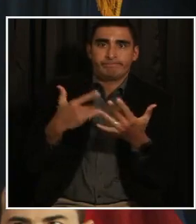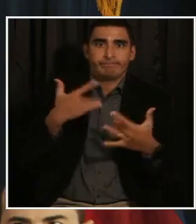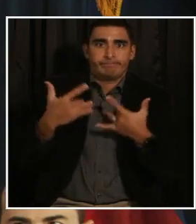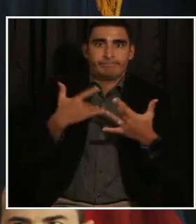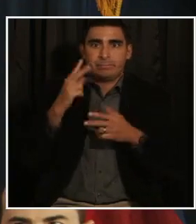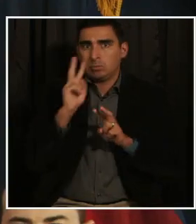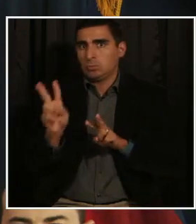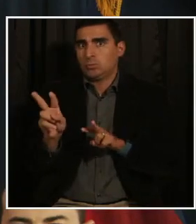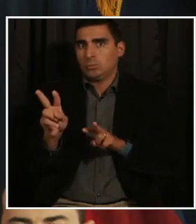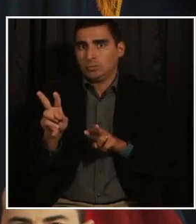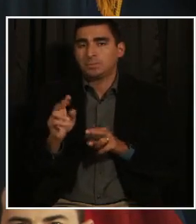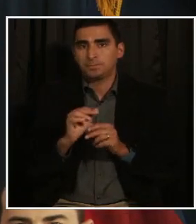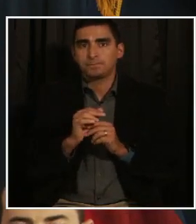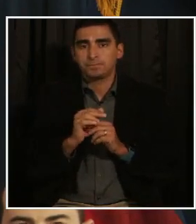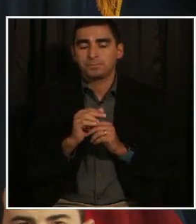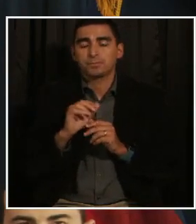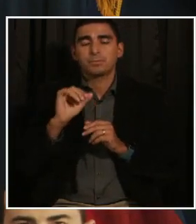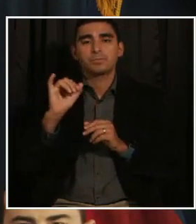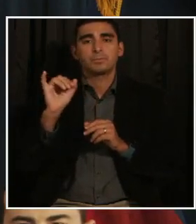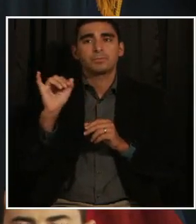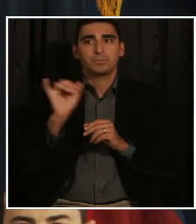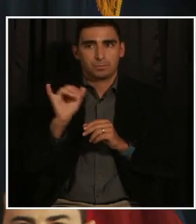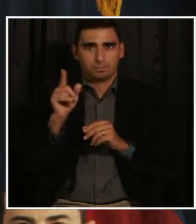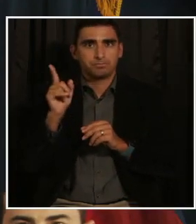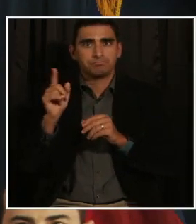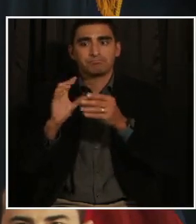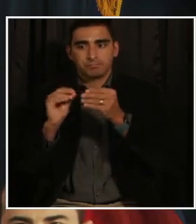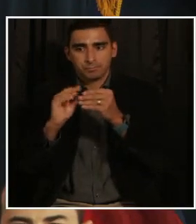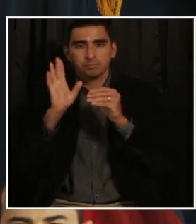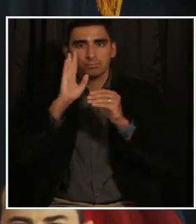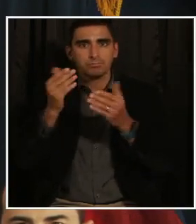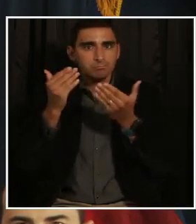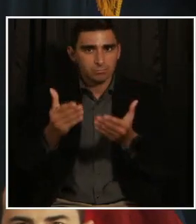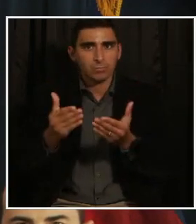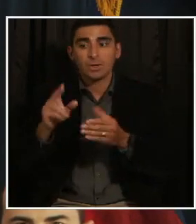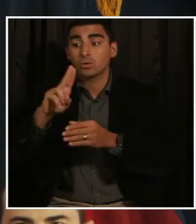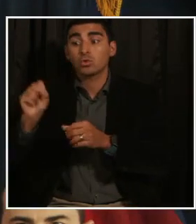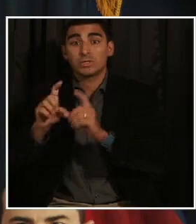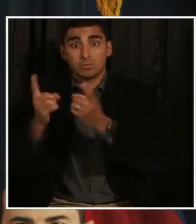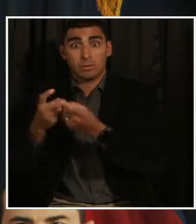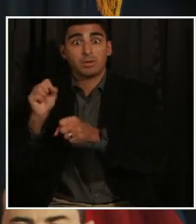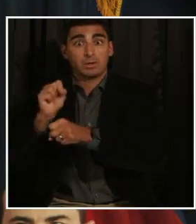they also as we indicated will move forward with rulemaking at the u.s department of labor and then